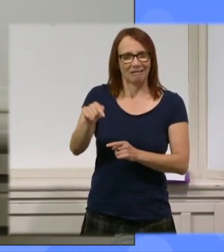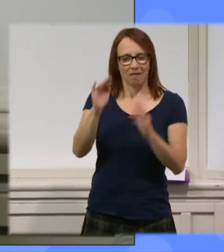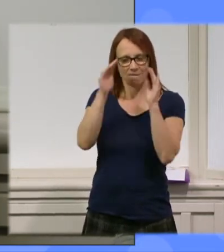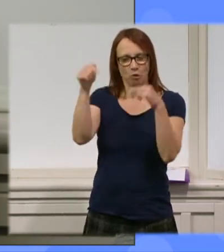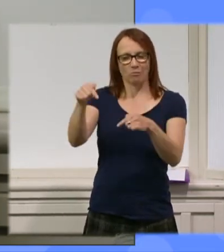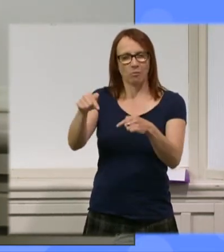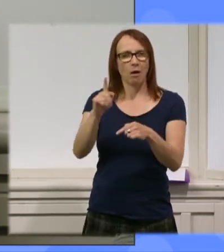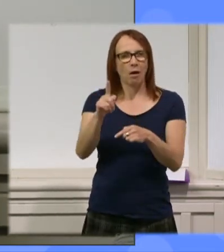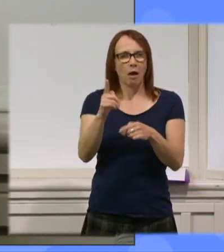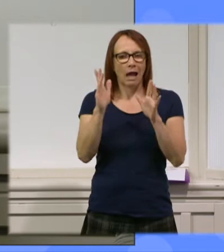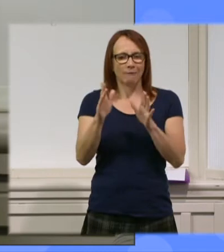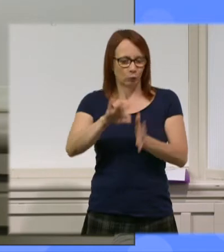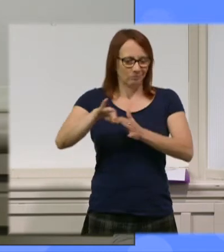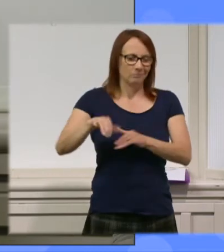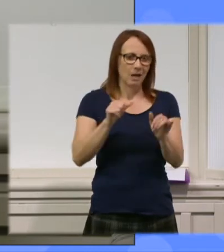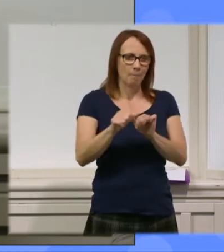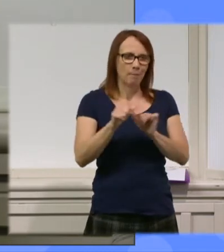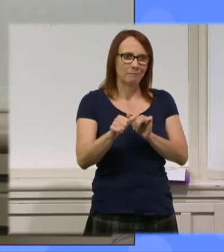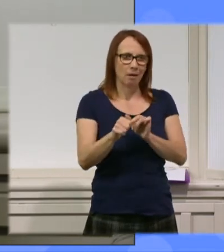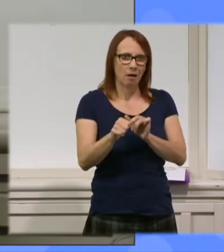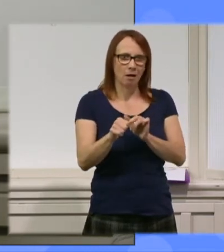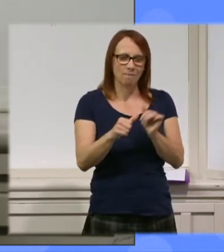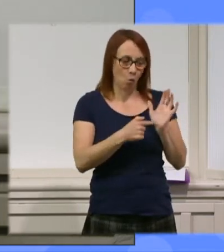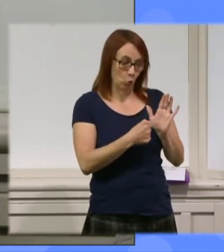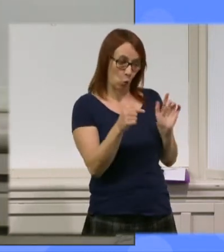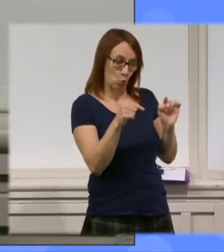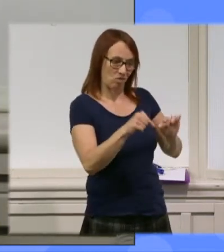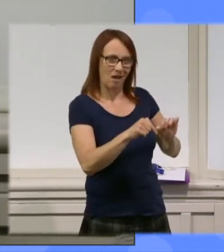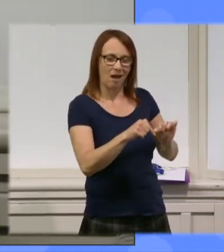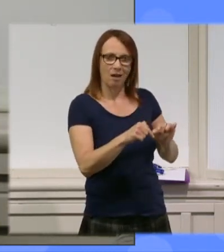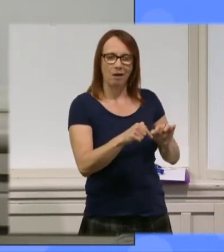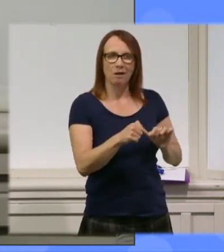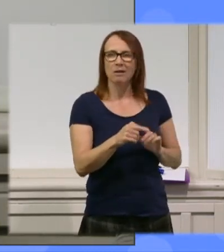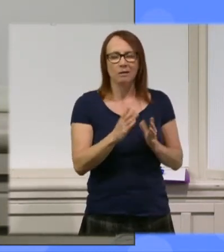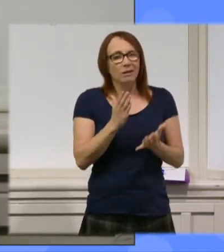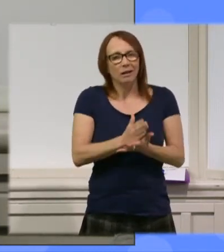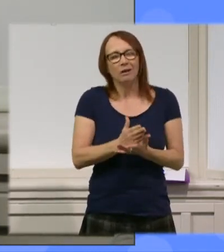like yourselves ensuring that there is another side to our party look I mean I'm not going to get away from the fact that we do have